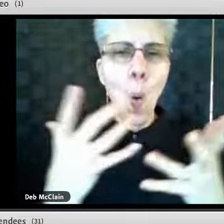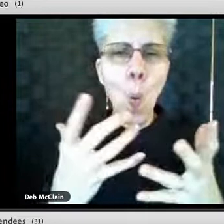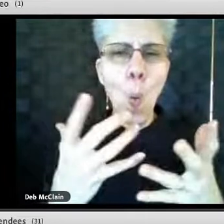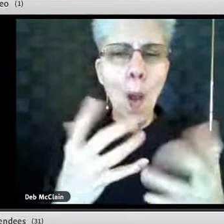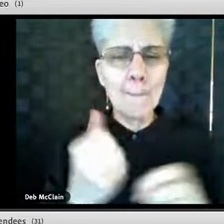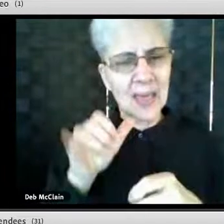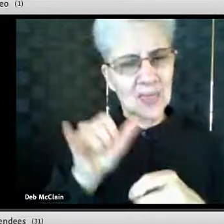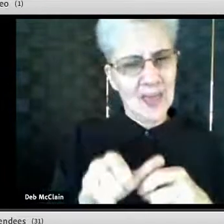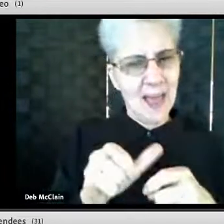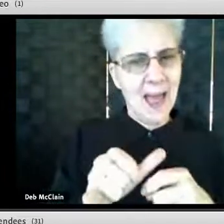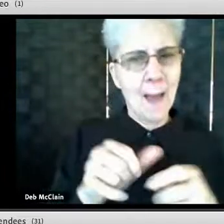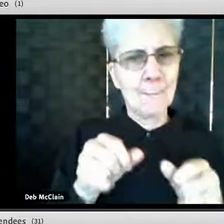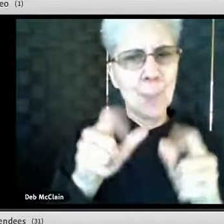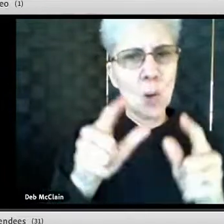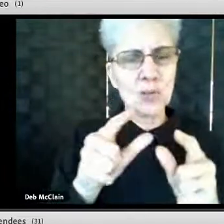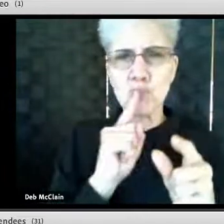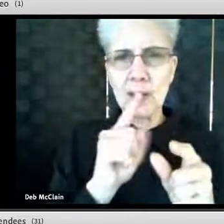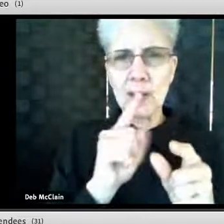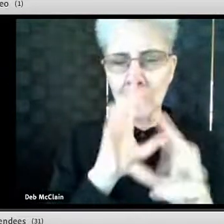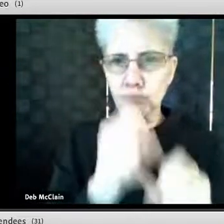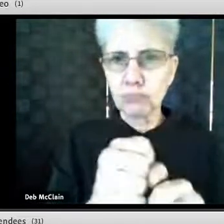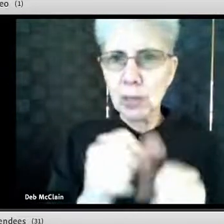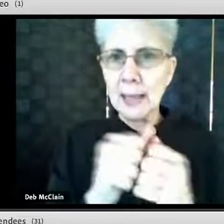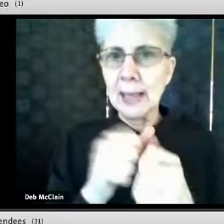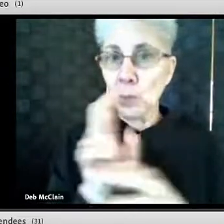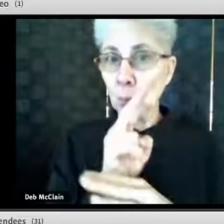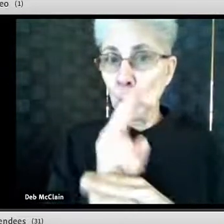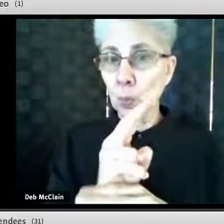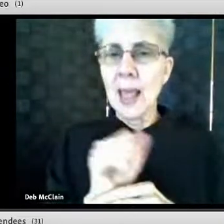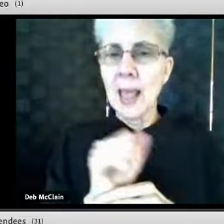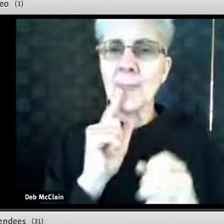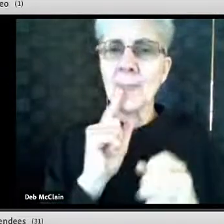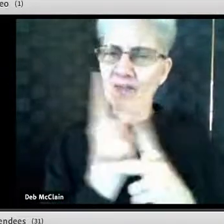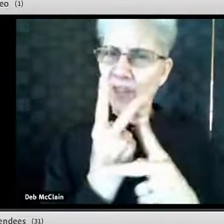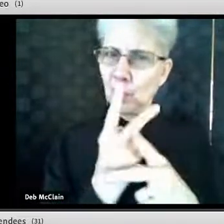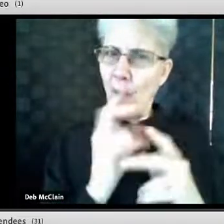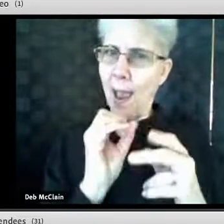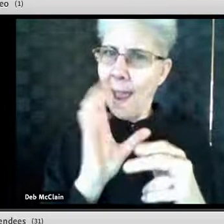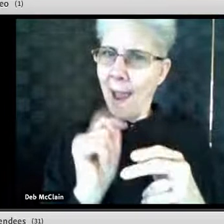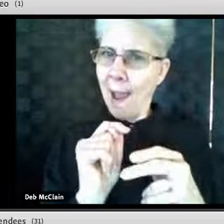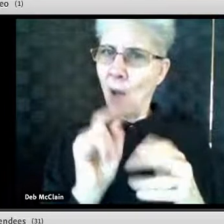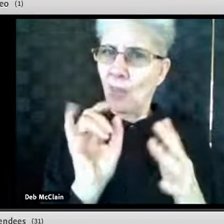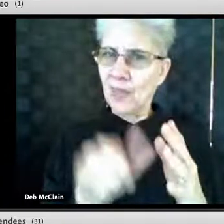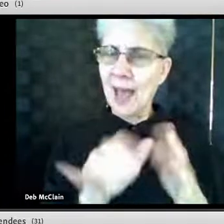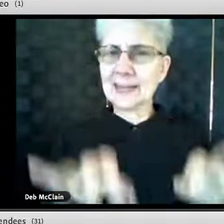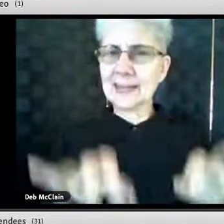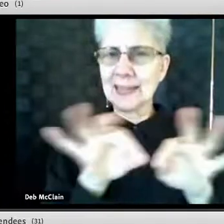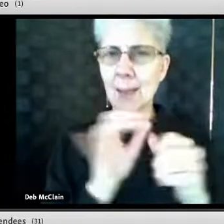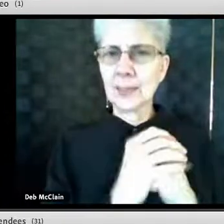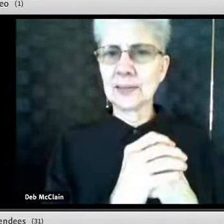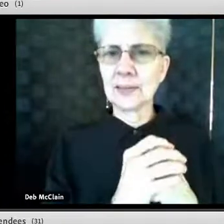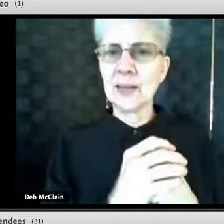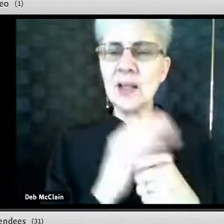Or, what was it that made that really pop in my usage? And being able to figure this out is the diamond.